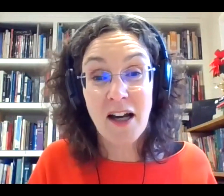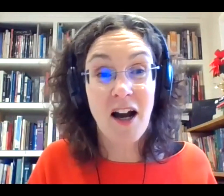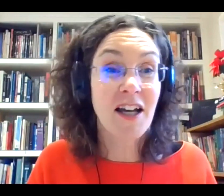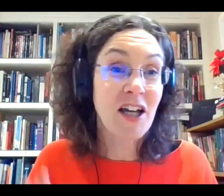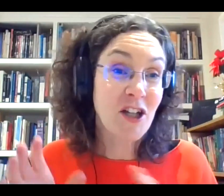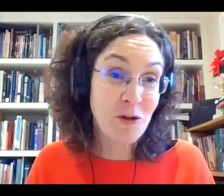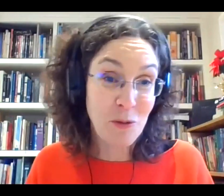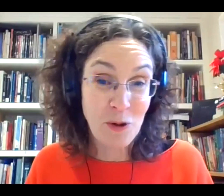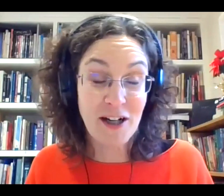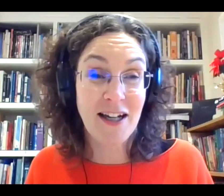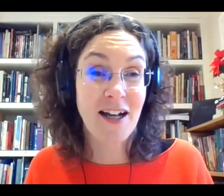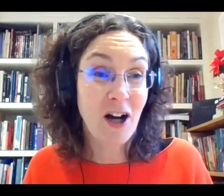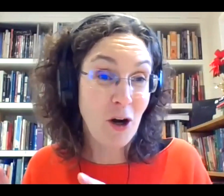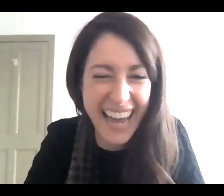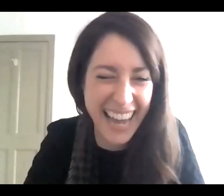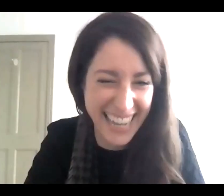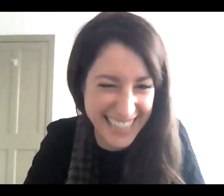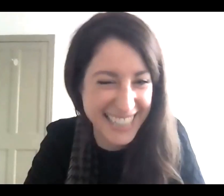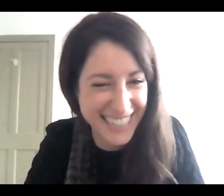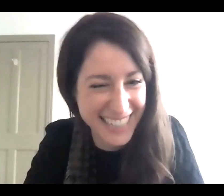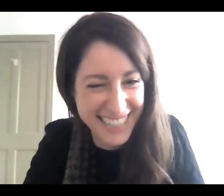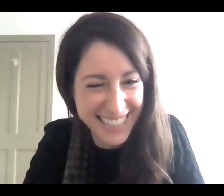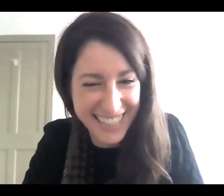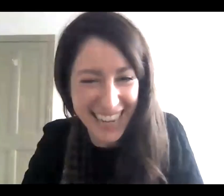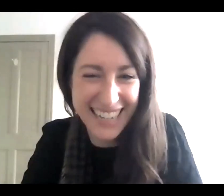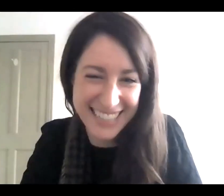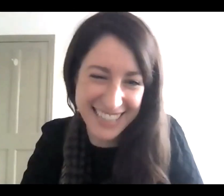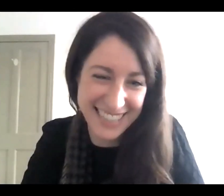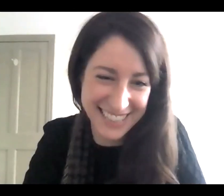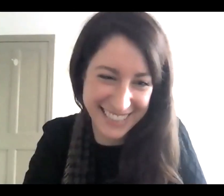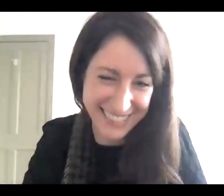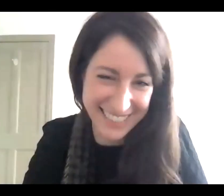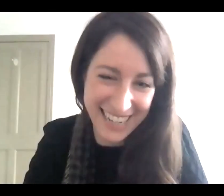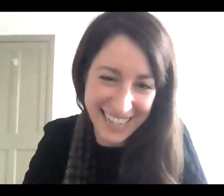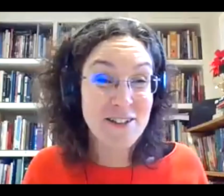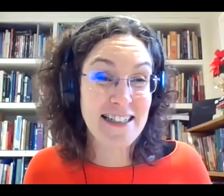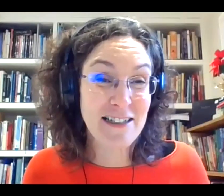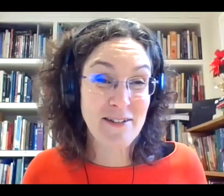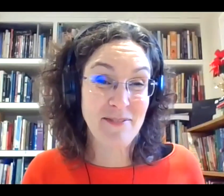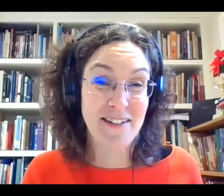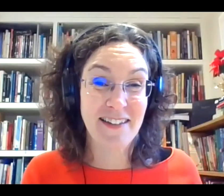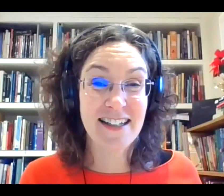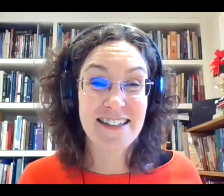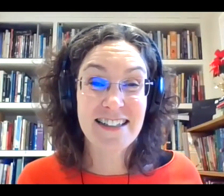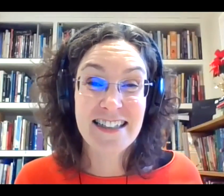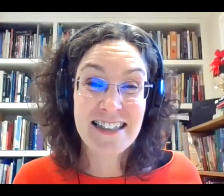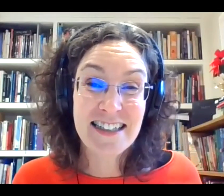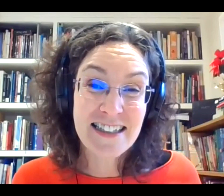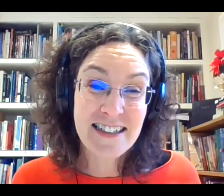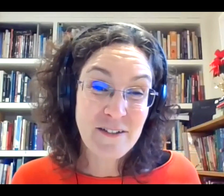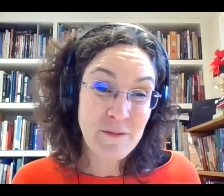Peacock, you were working upstairs in the Abbey, so maybe talk to us a little bit about that.